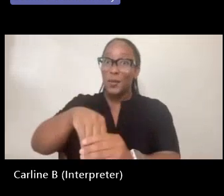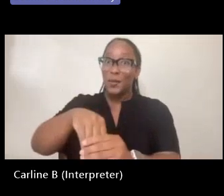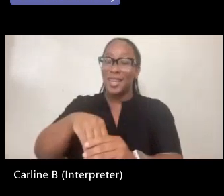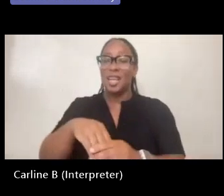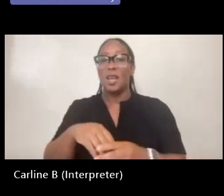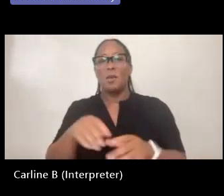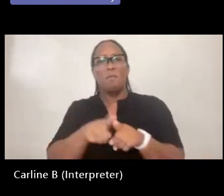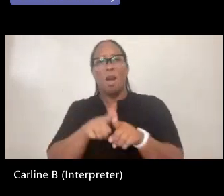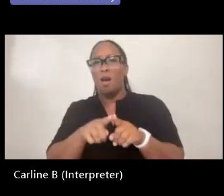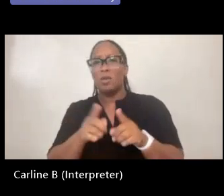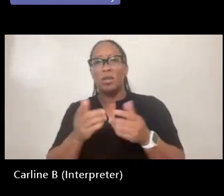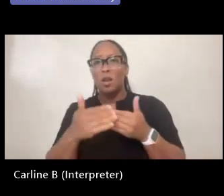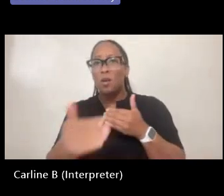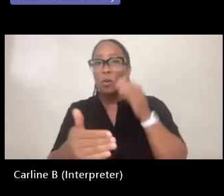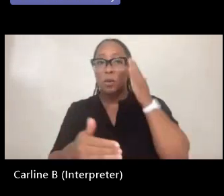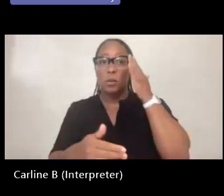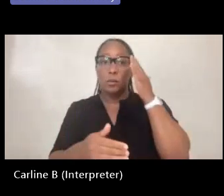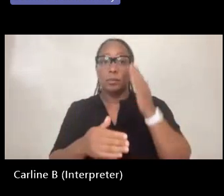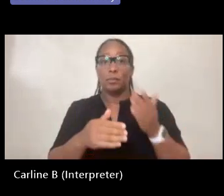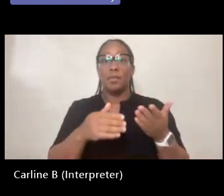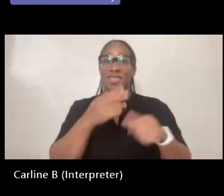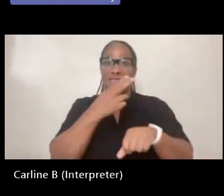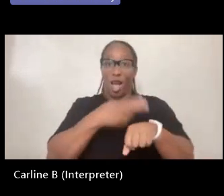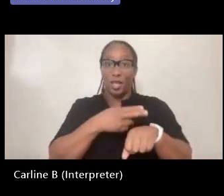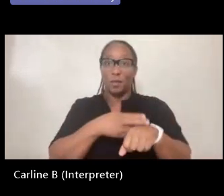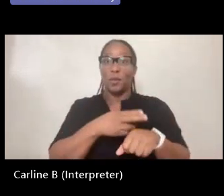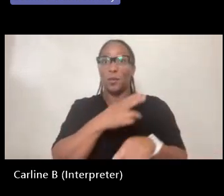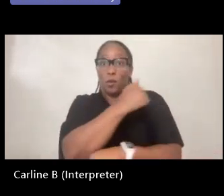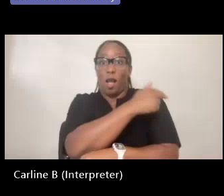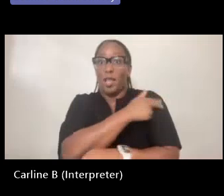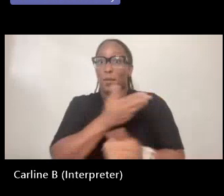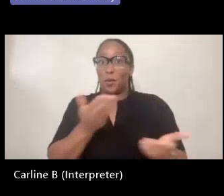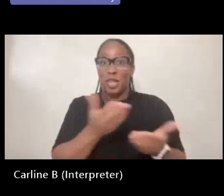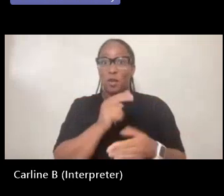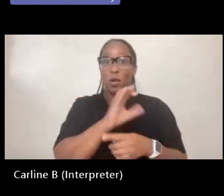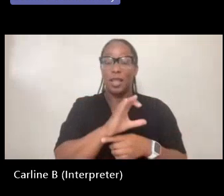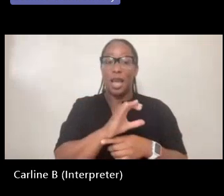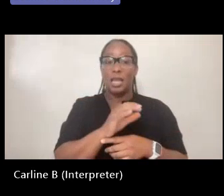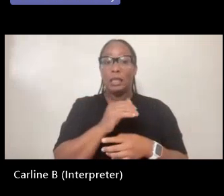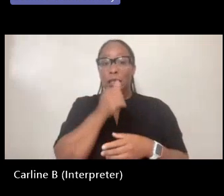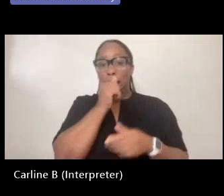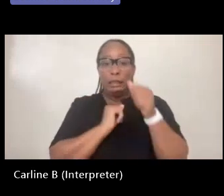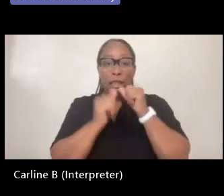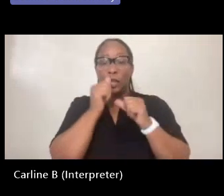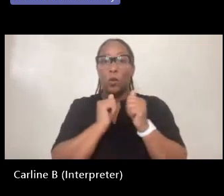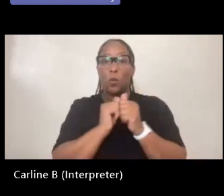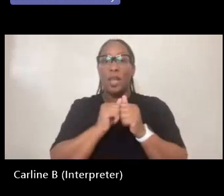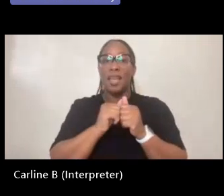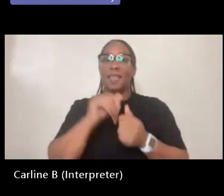But even beyond that, as hospitals here in North Carolina deal with the fallout of cuts of Medicaid in the years.